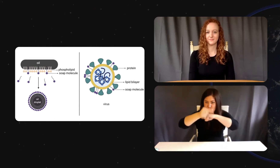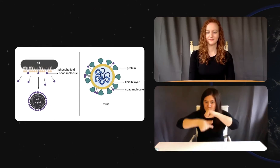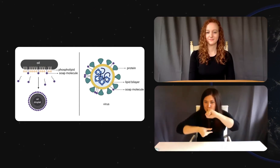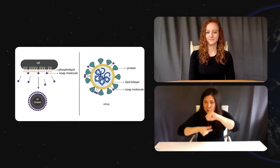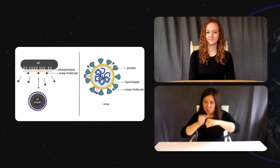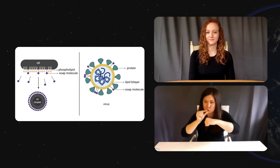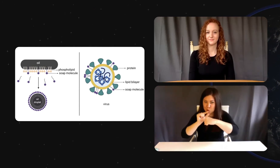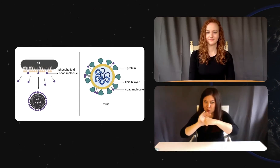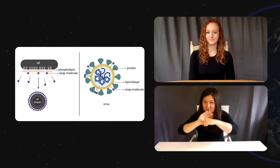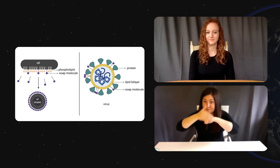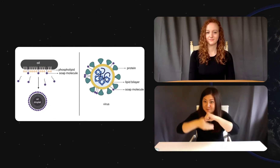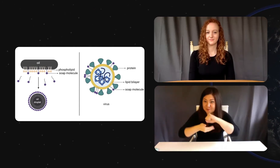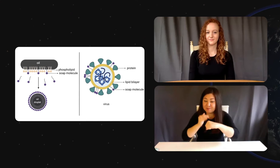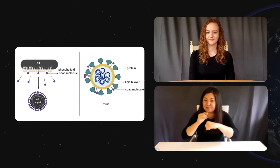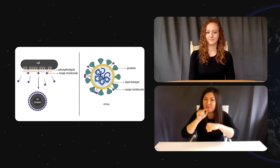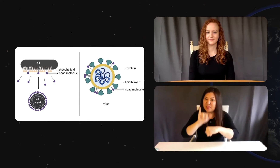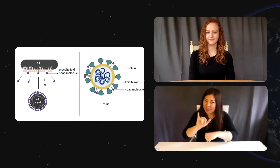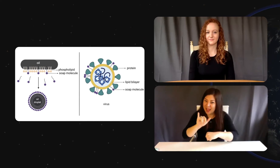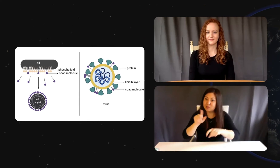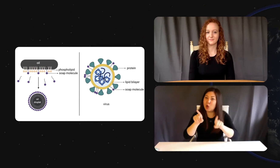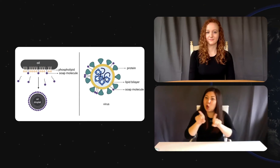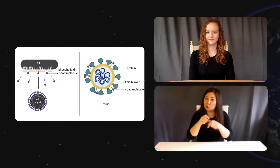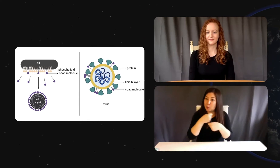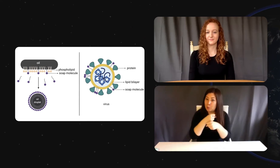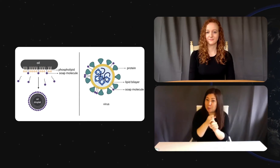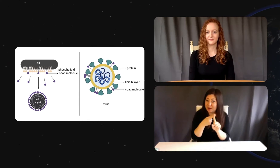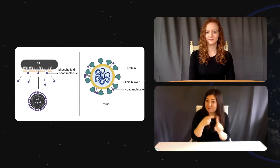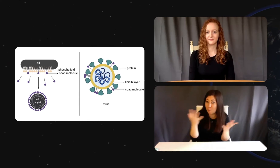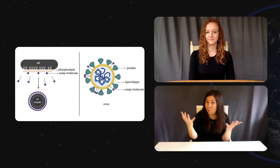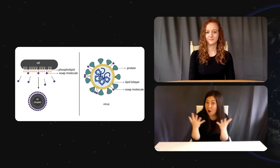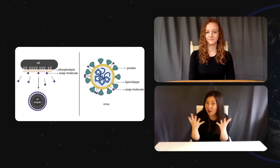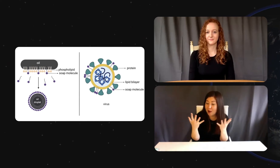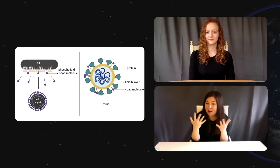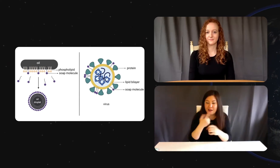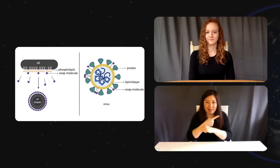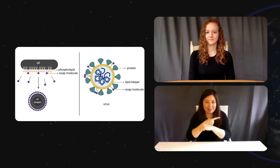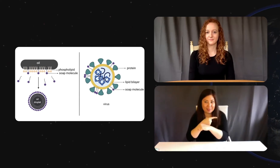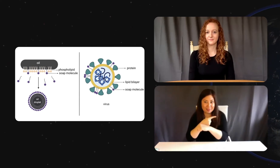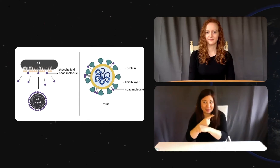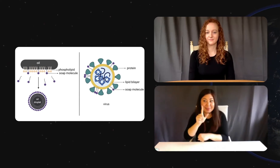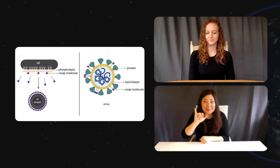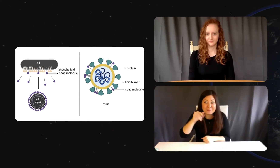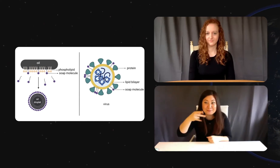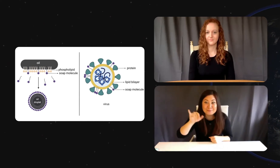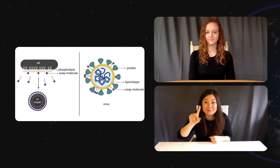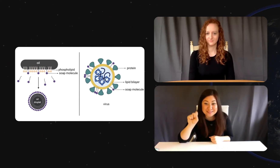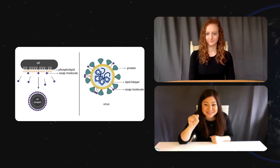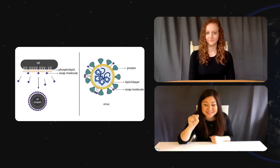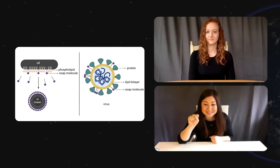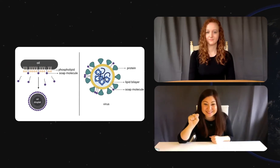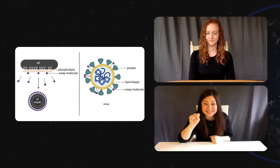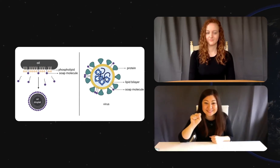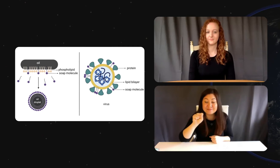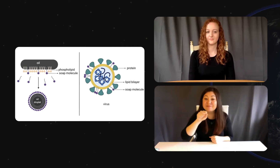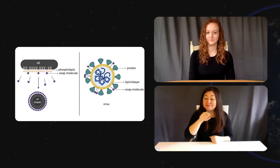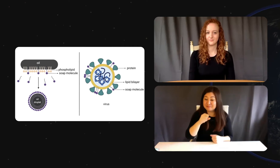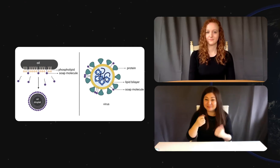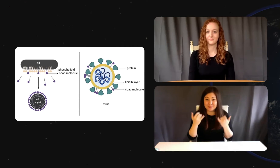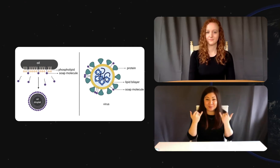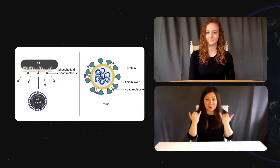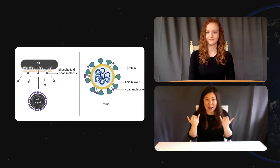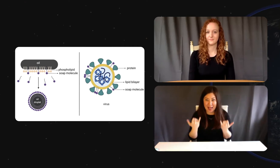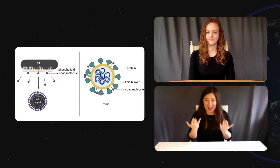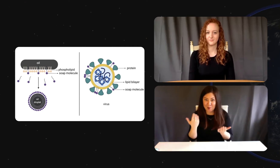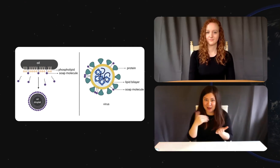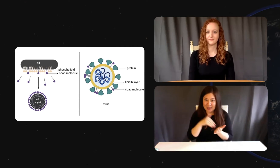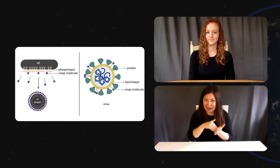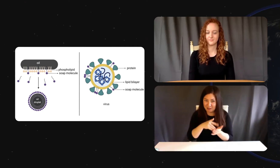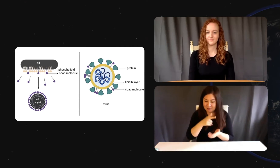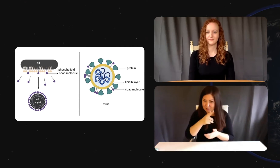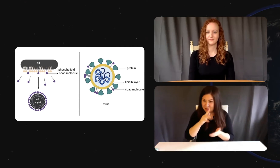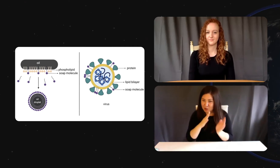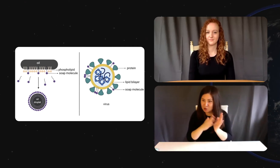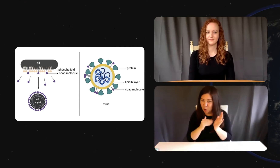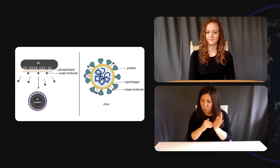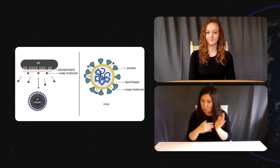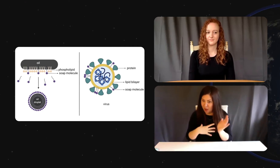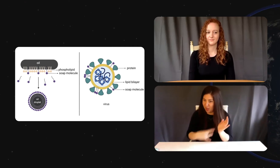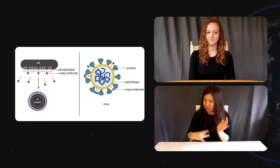The yellow membrane consists of lipid.